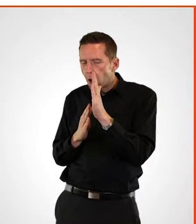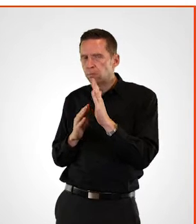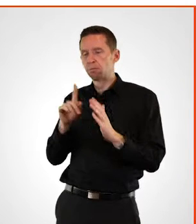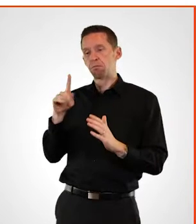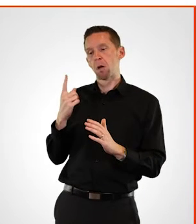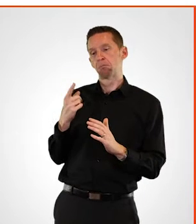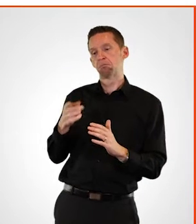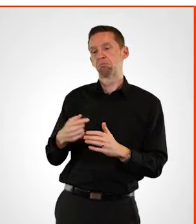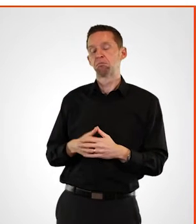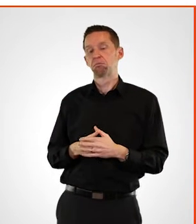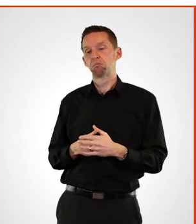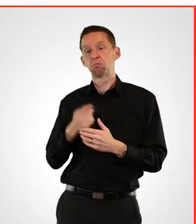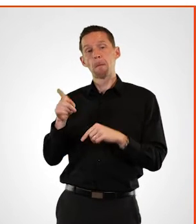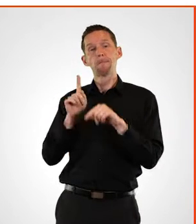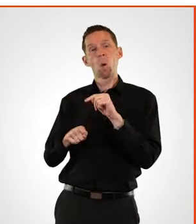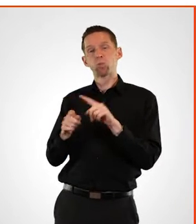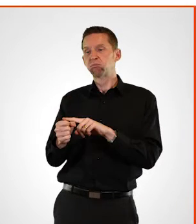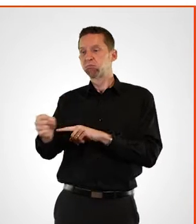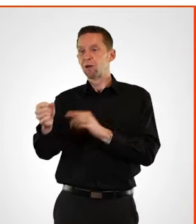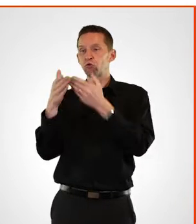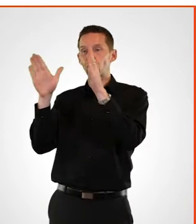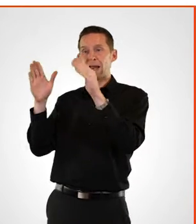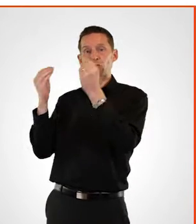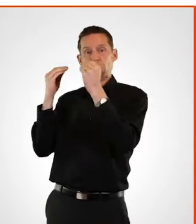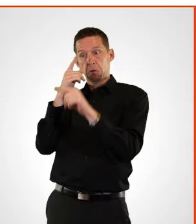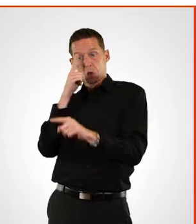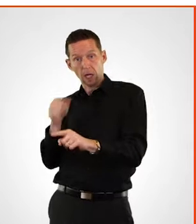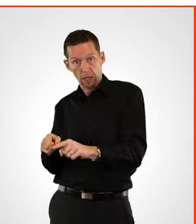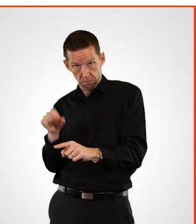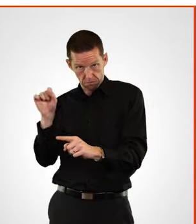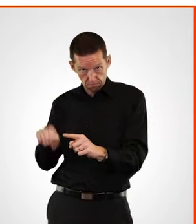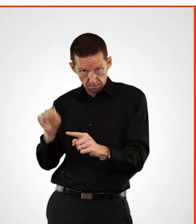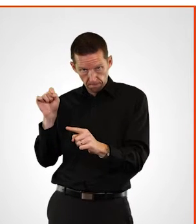but can spend most of his time in the general education class